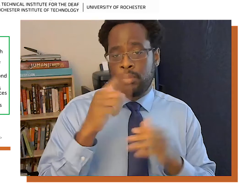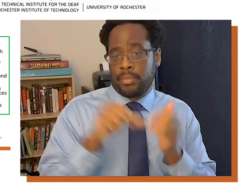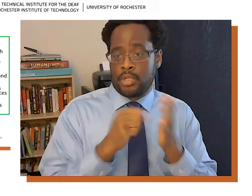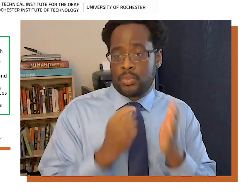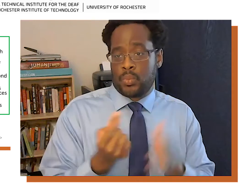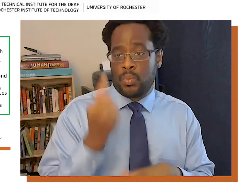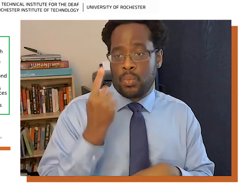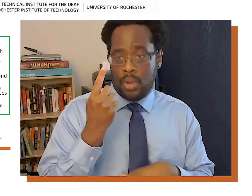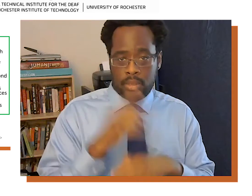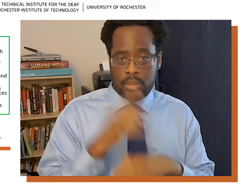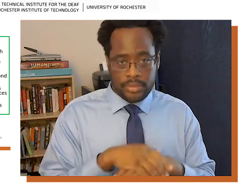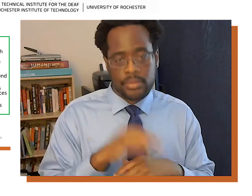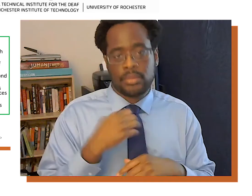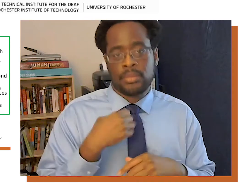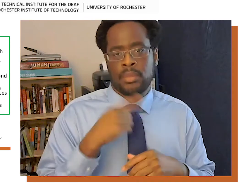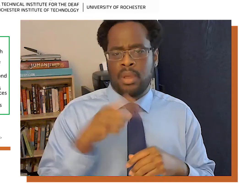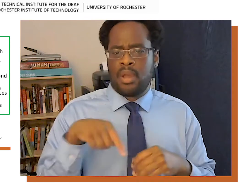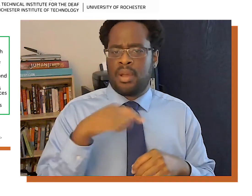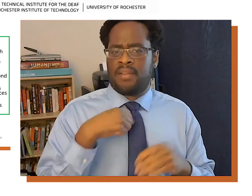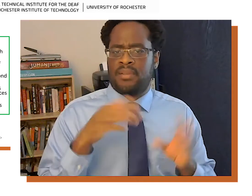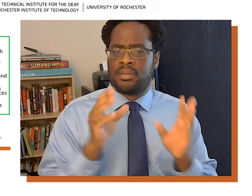On page one...